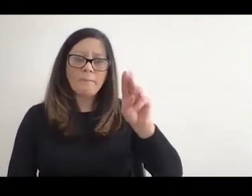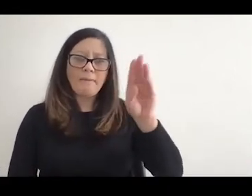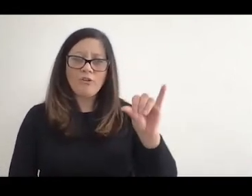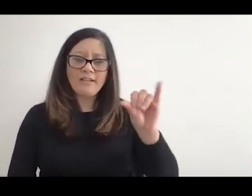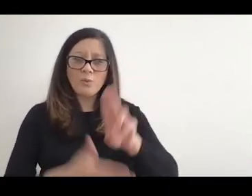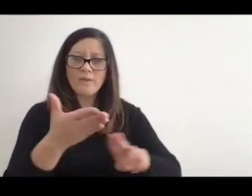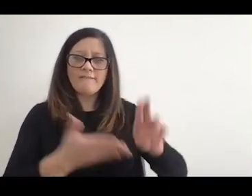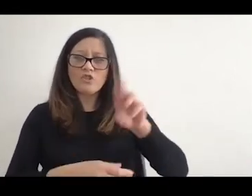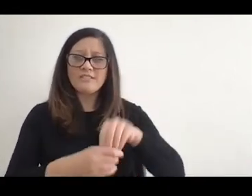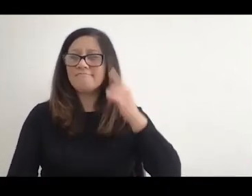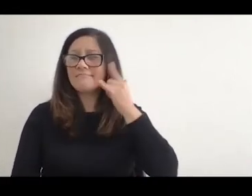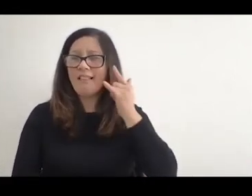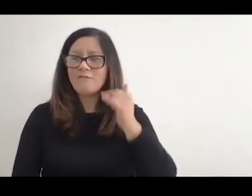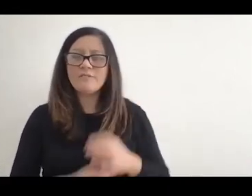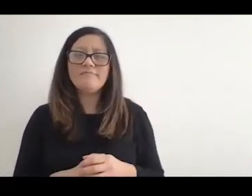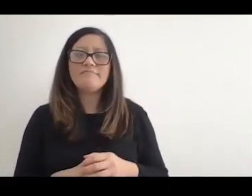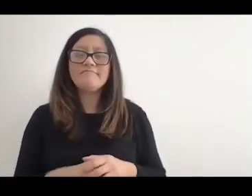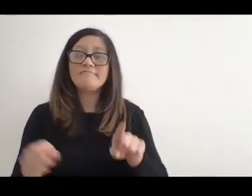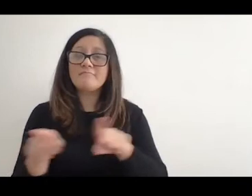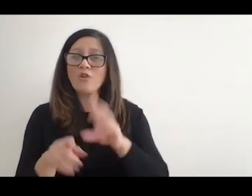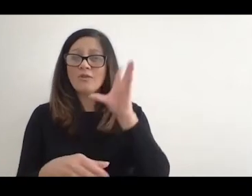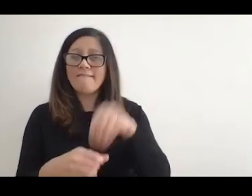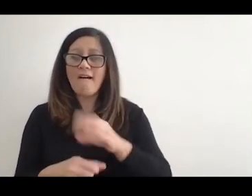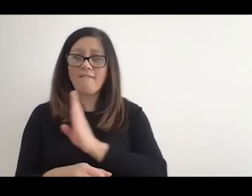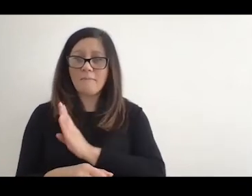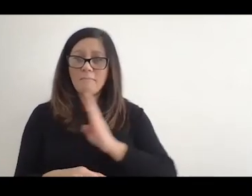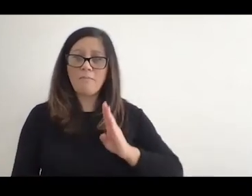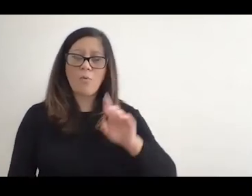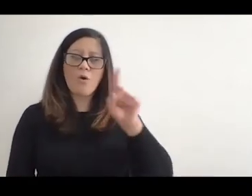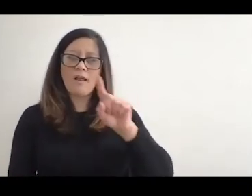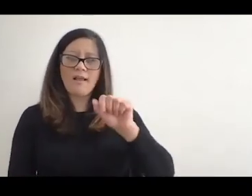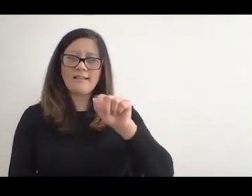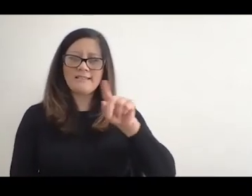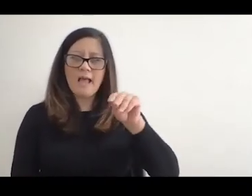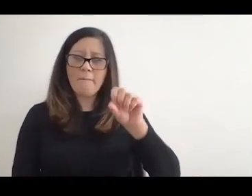She also sits on the board of the Zappos Adaptive Advisory Board and the